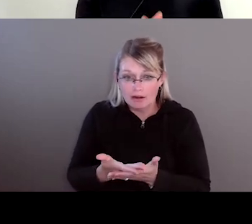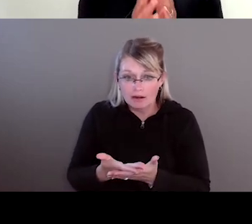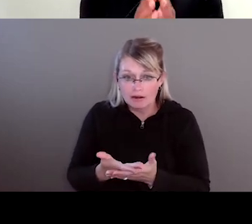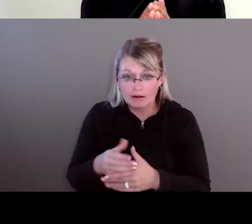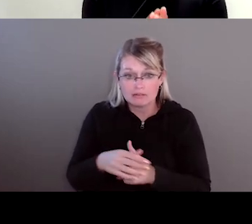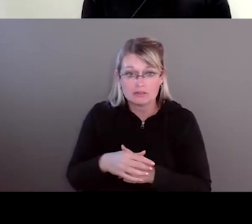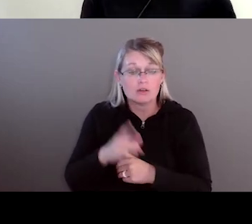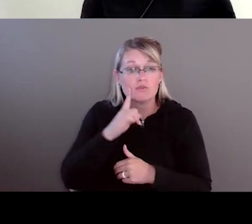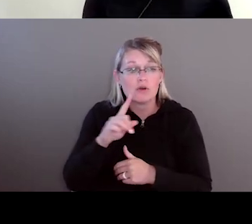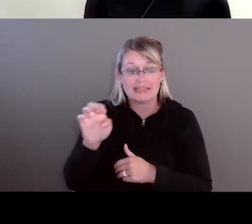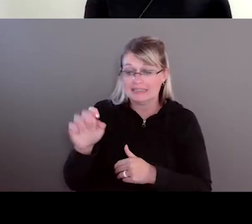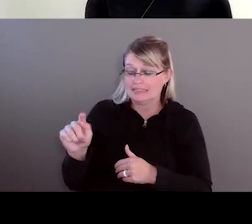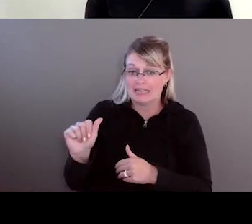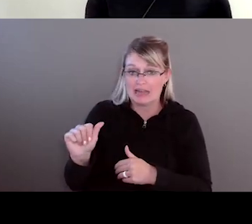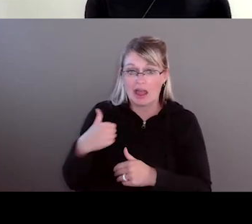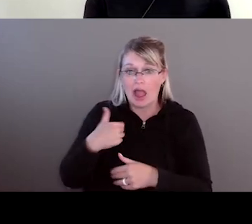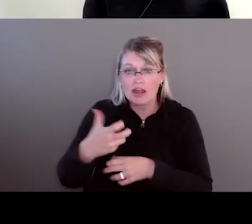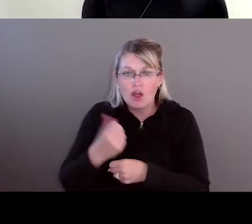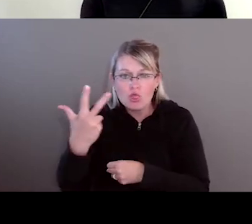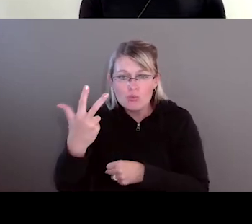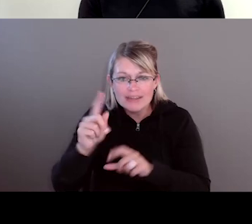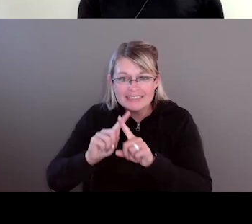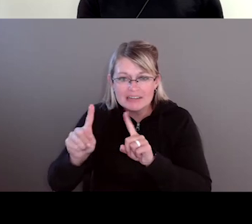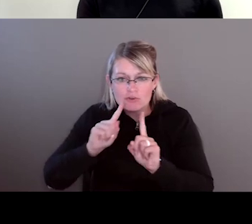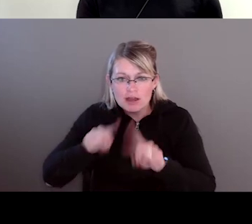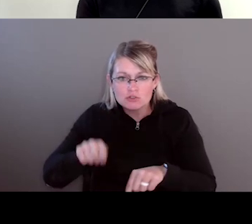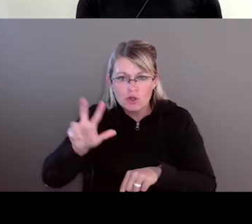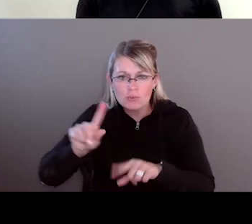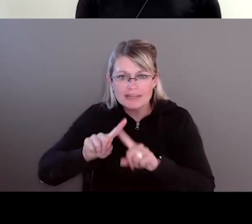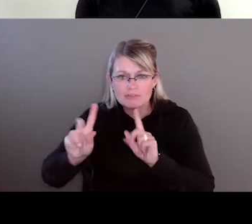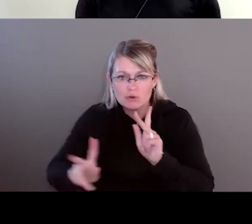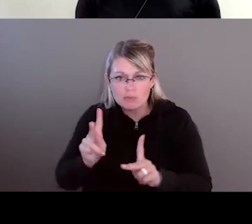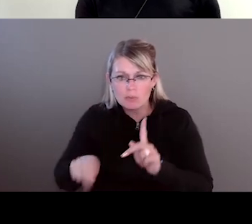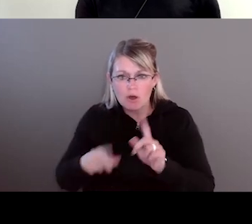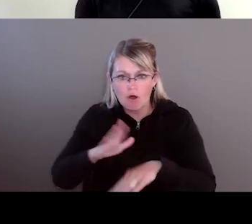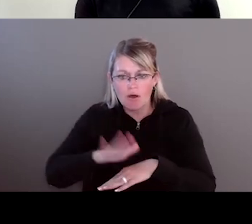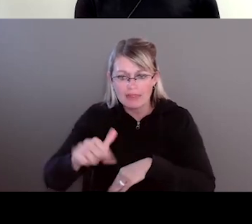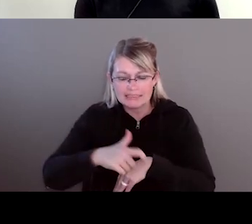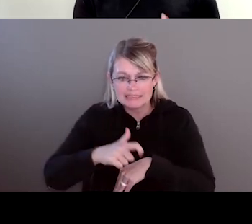For ETA I got three different answers from three different individuals on that team which means no